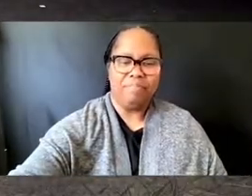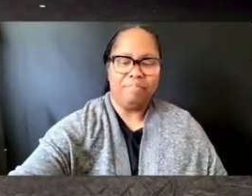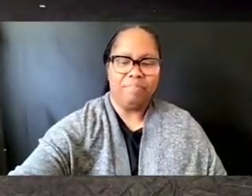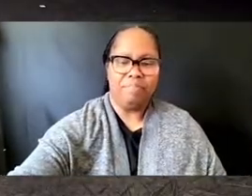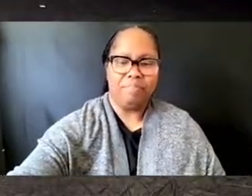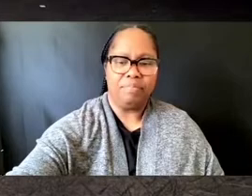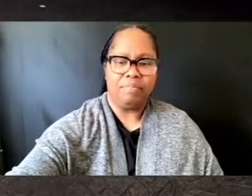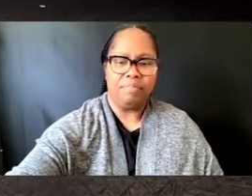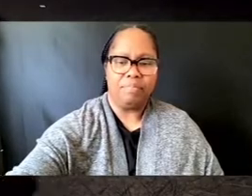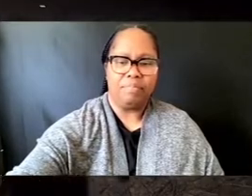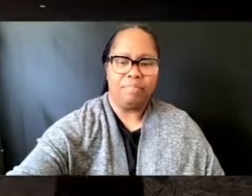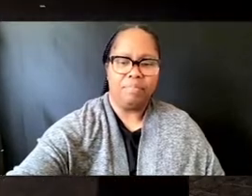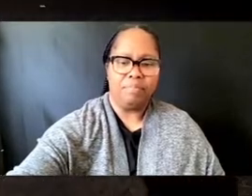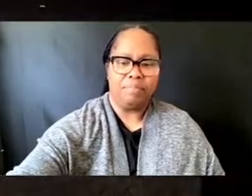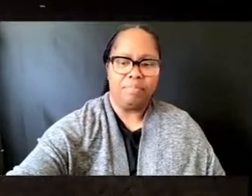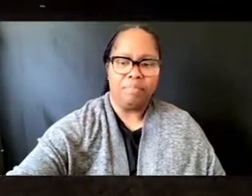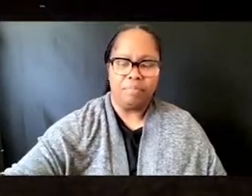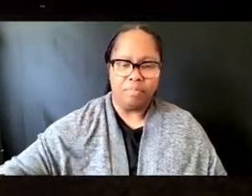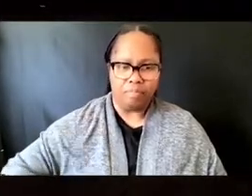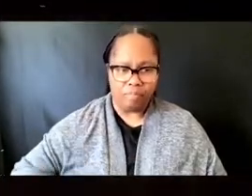(chimes playing)